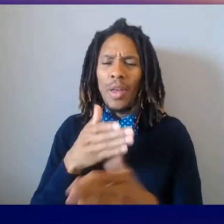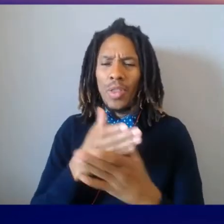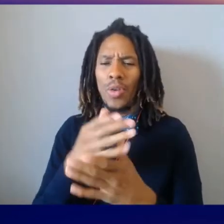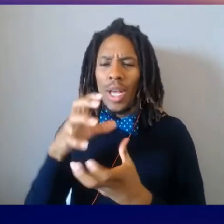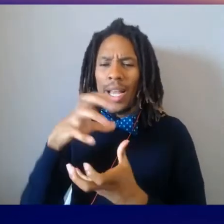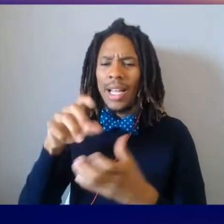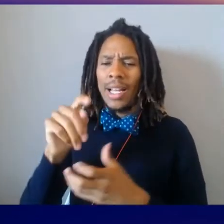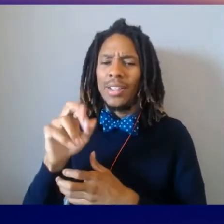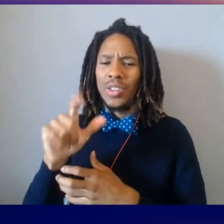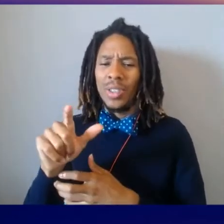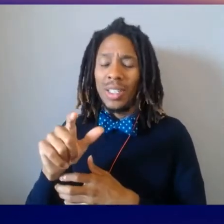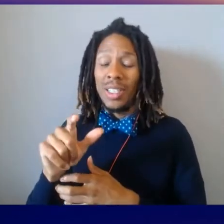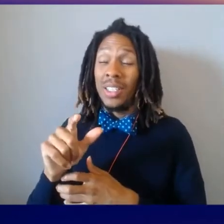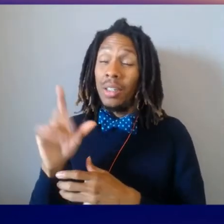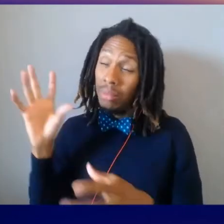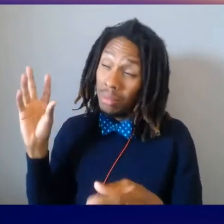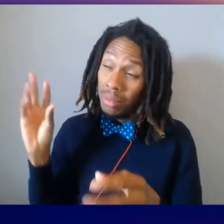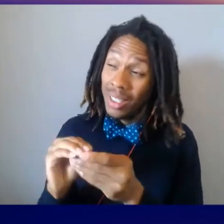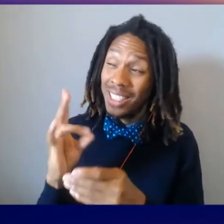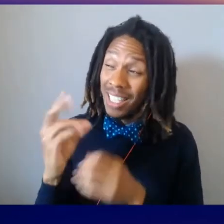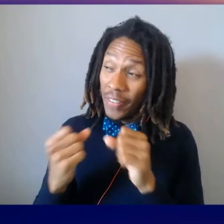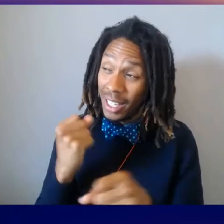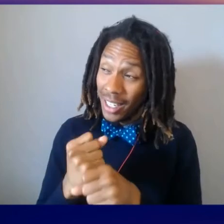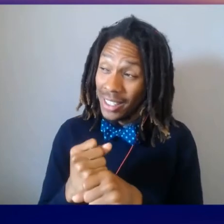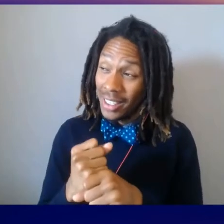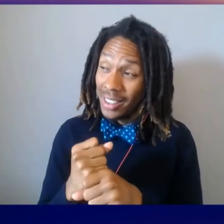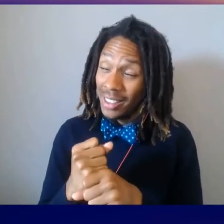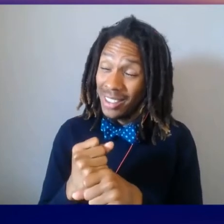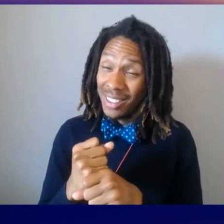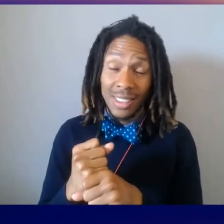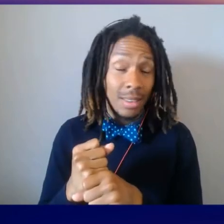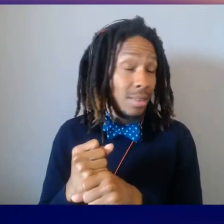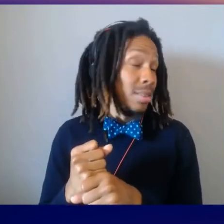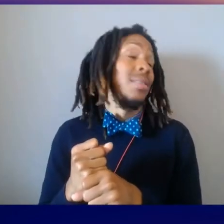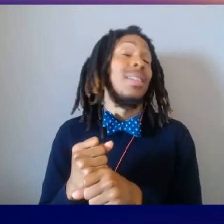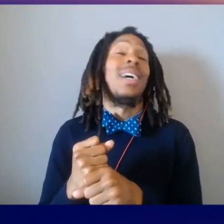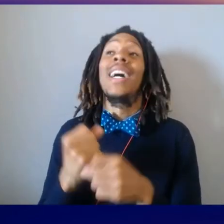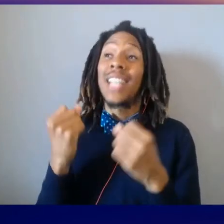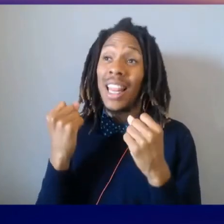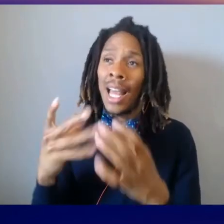So, seven years, that's a colossal amount of data. Yes. Yeah.